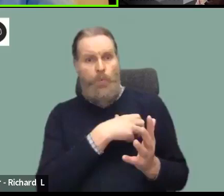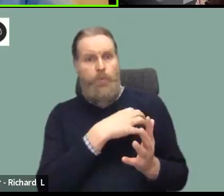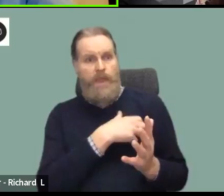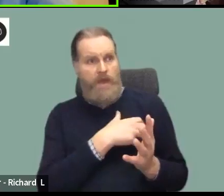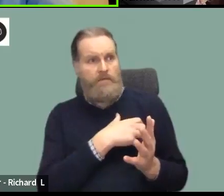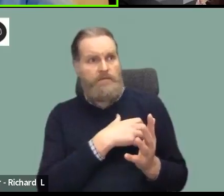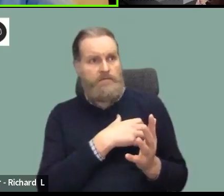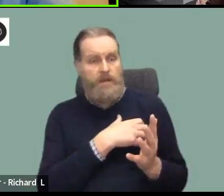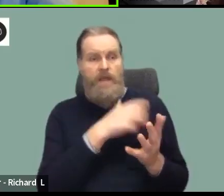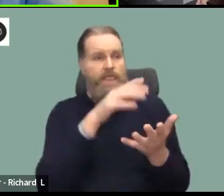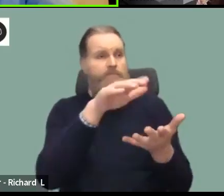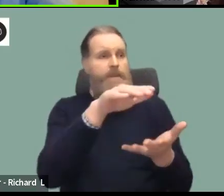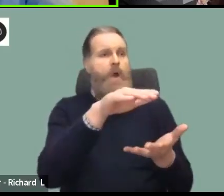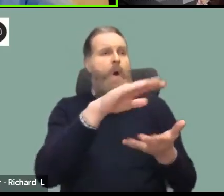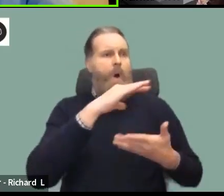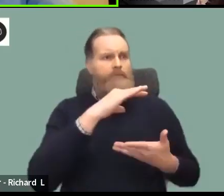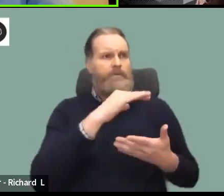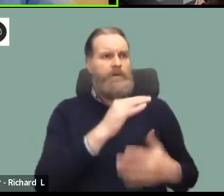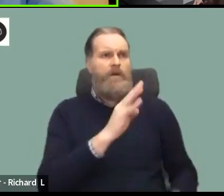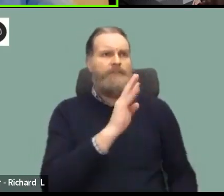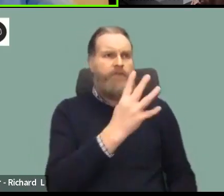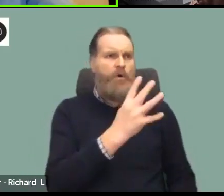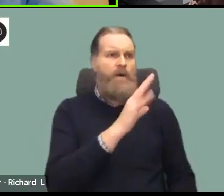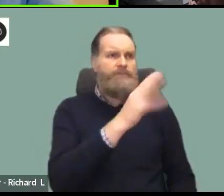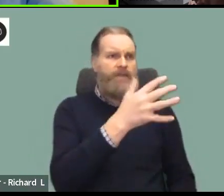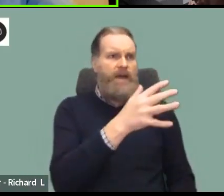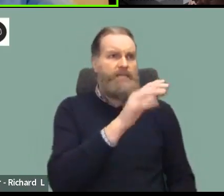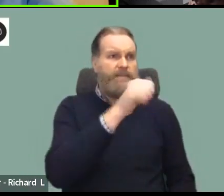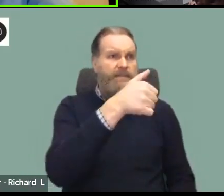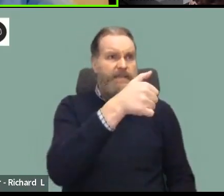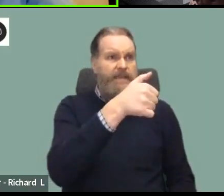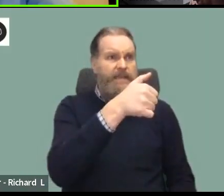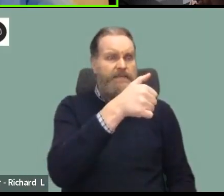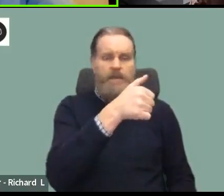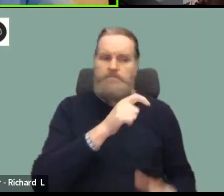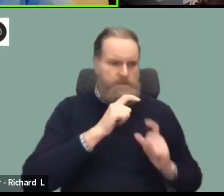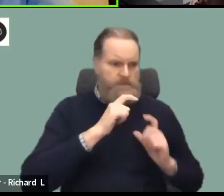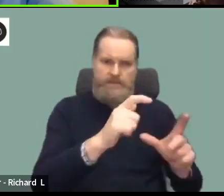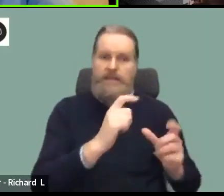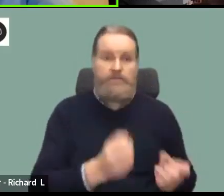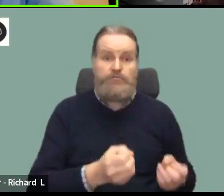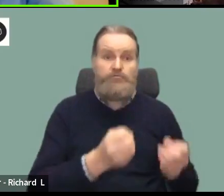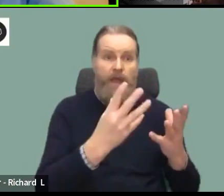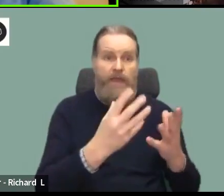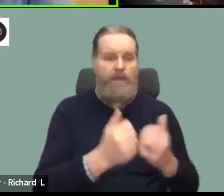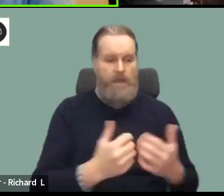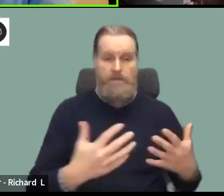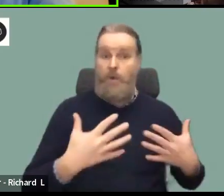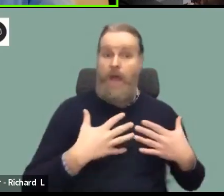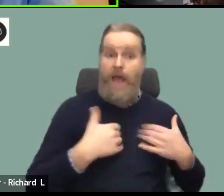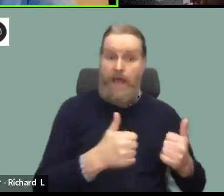currently balloting for strikes. So the health Service edgy So the health Service, education, the